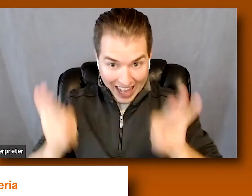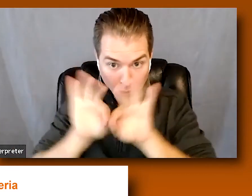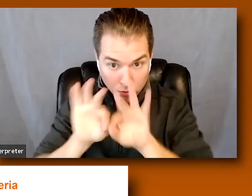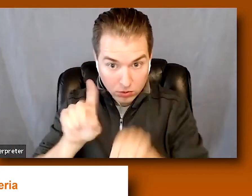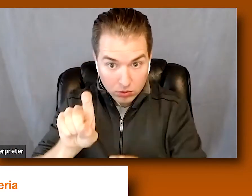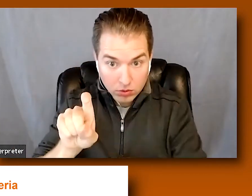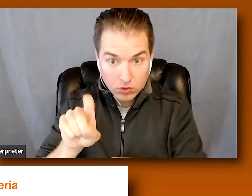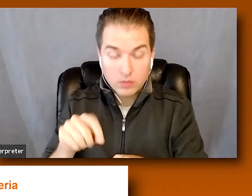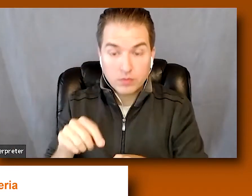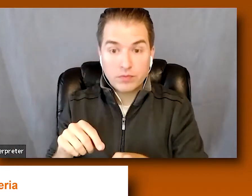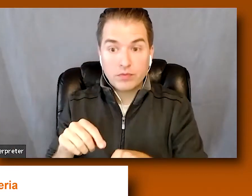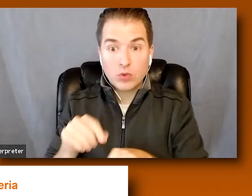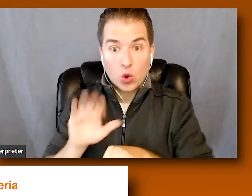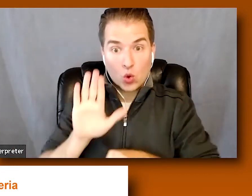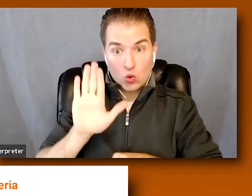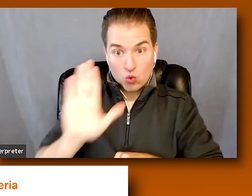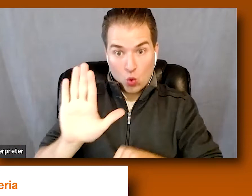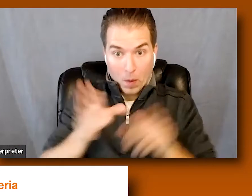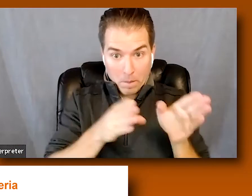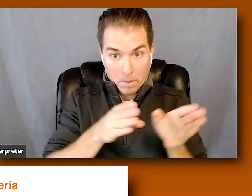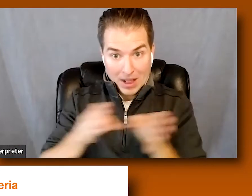Is your plan well-reasoned, well organized...